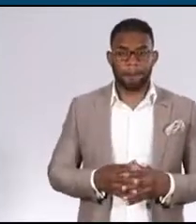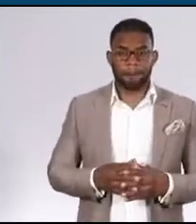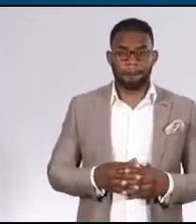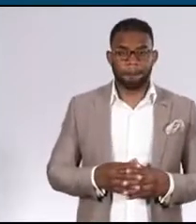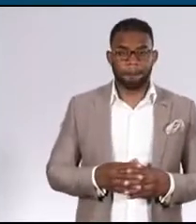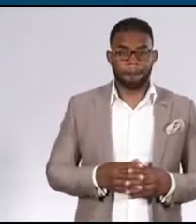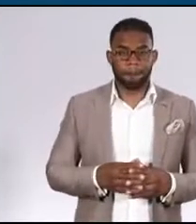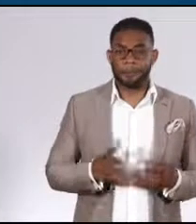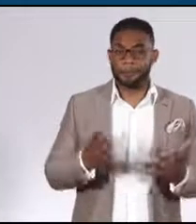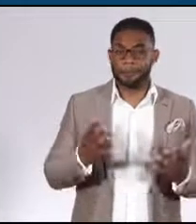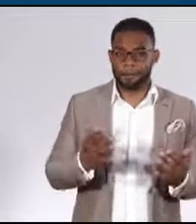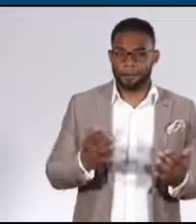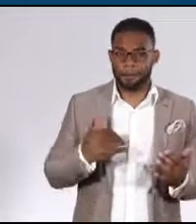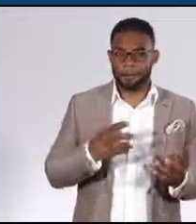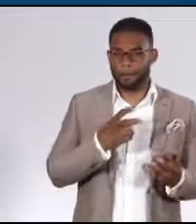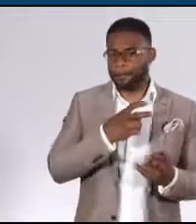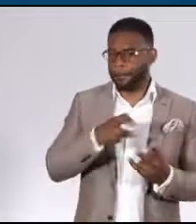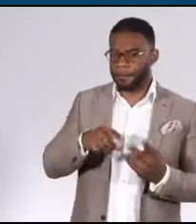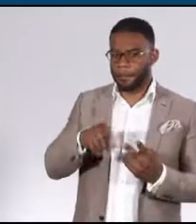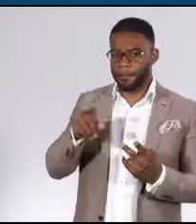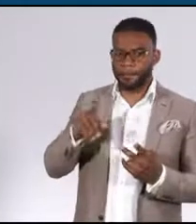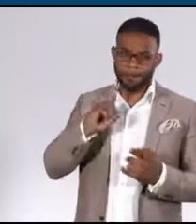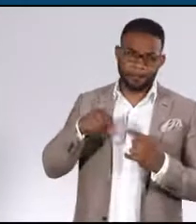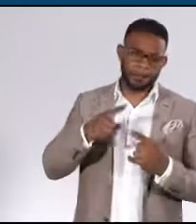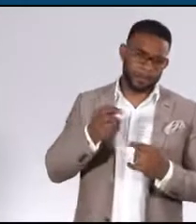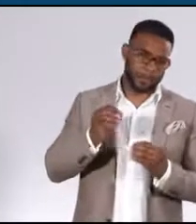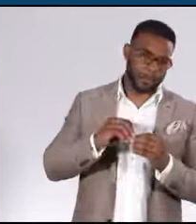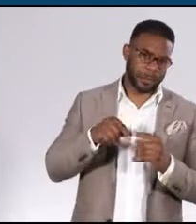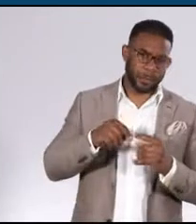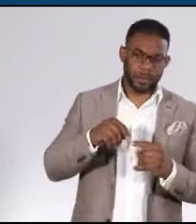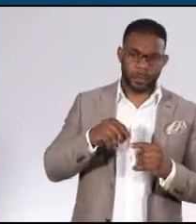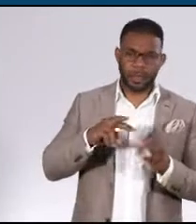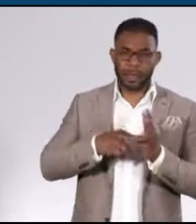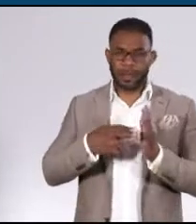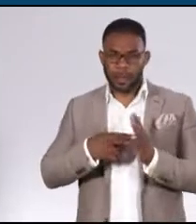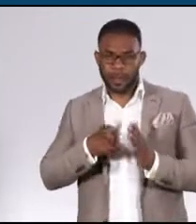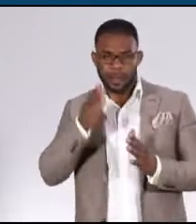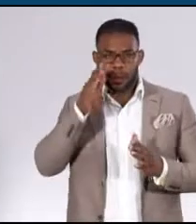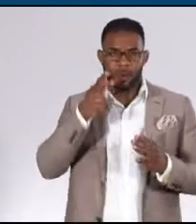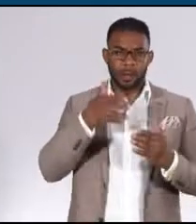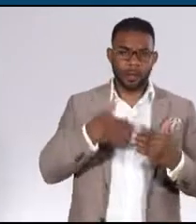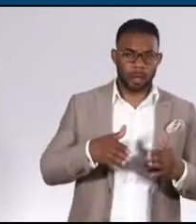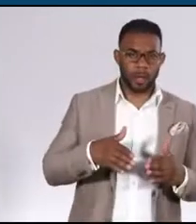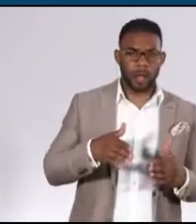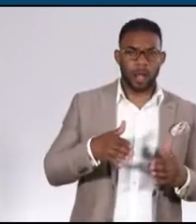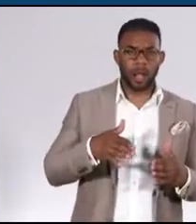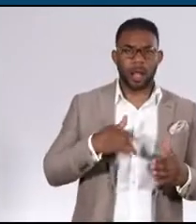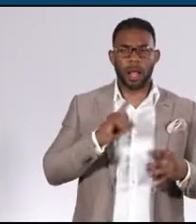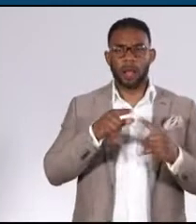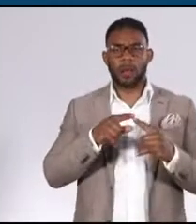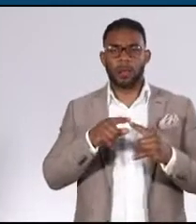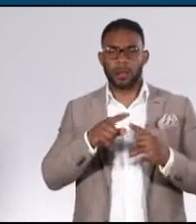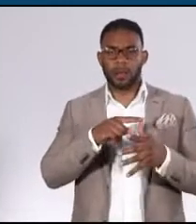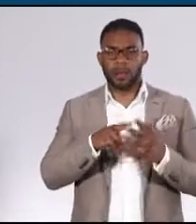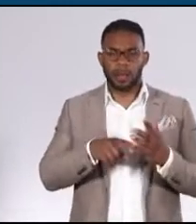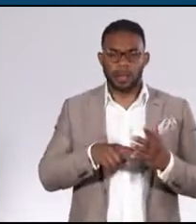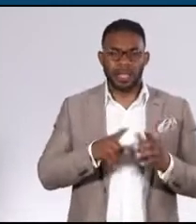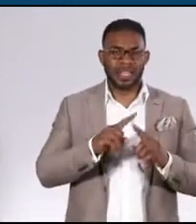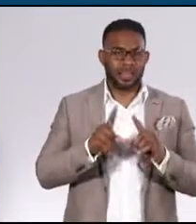Now we transition now and let's talk a little more about the implications of here and loss. I'm gonna talk with in the case of hearing was differently for children